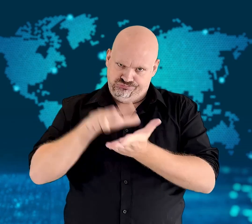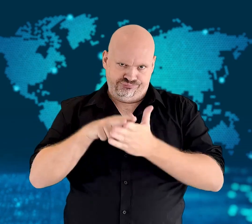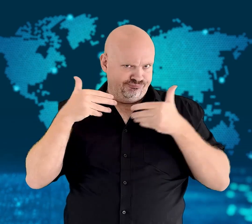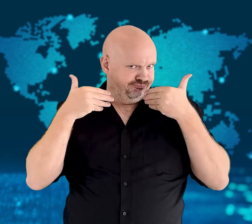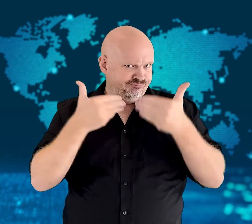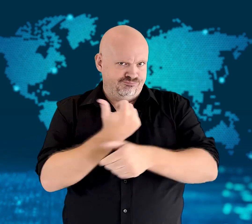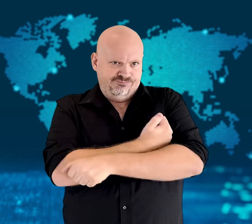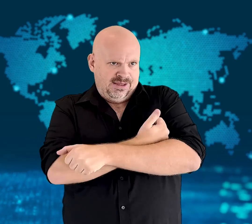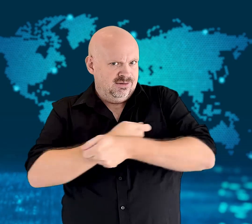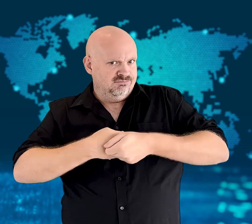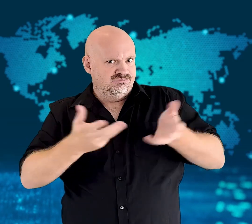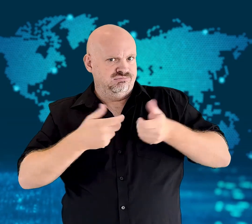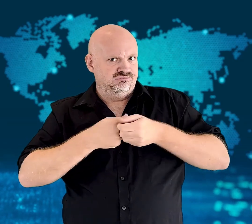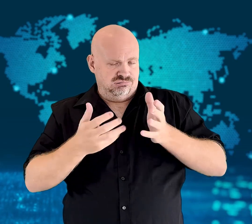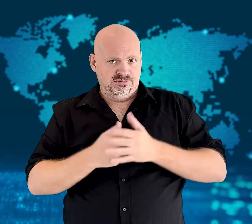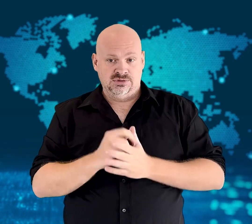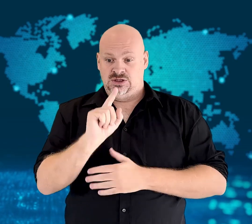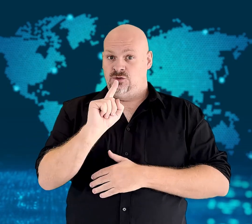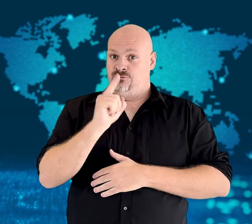then one week later to Moderna.